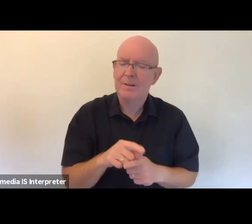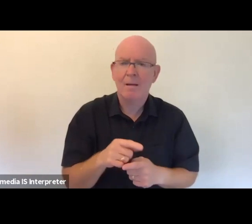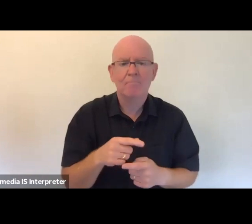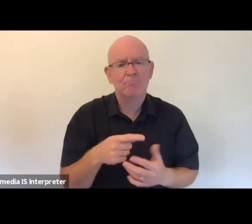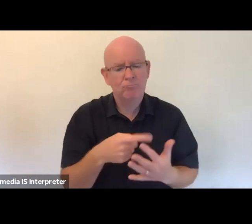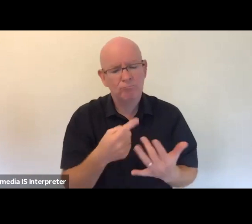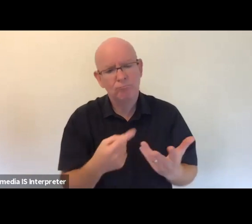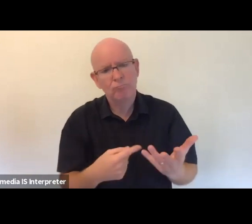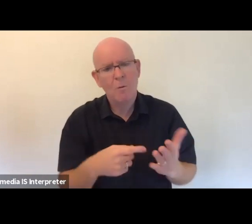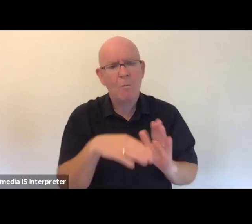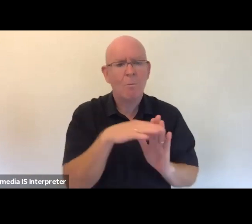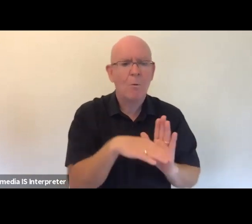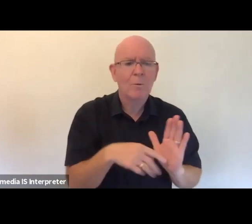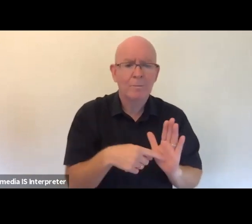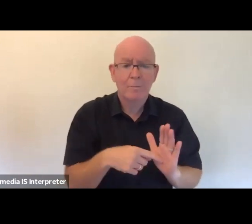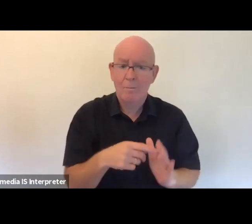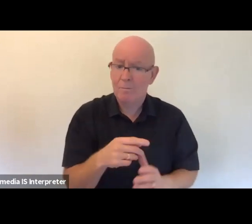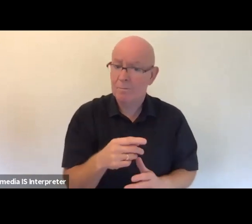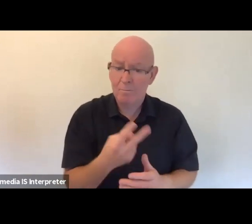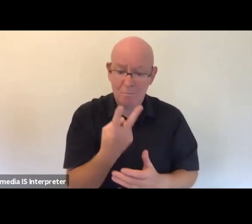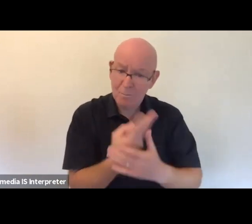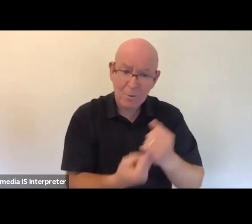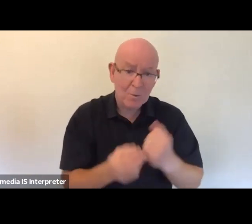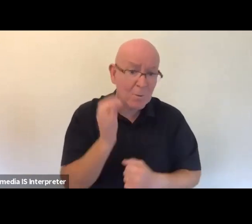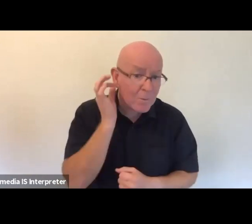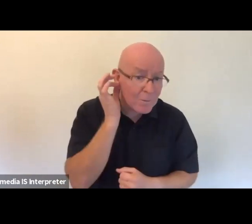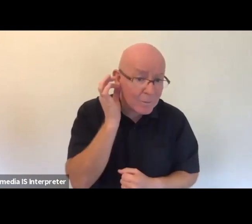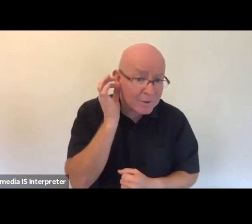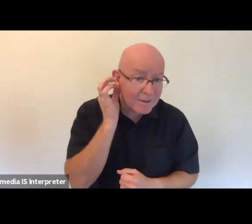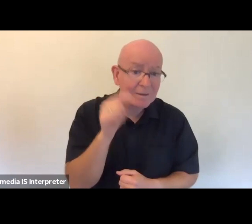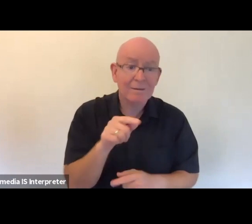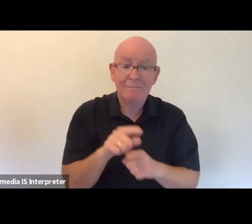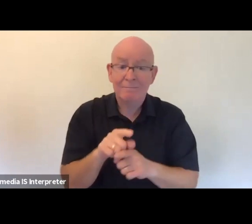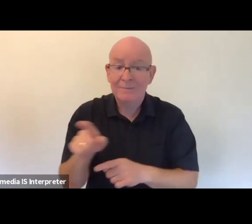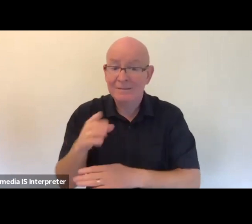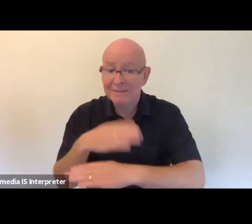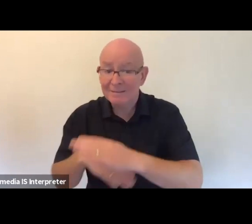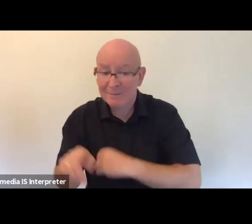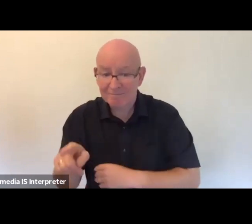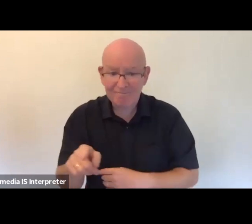experienced by women with disabilities. This is the situation in India.